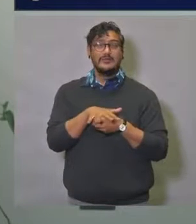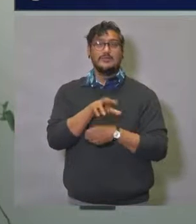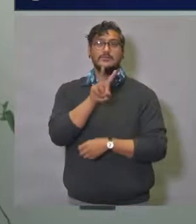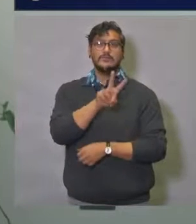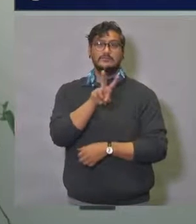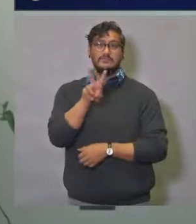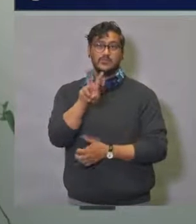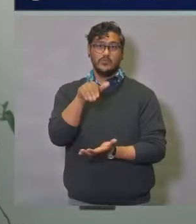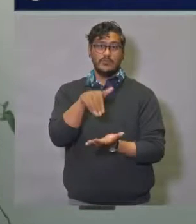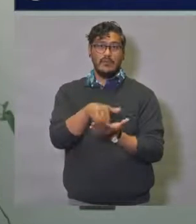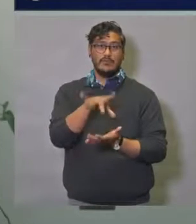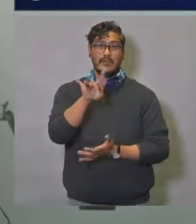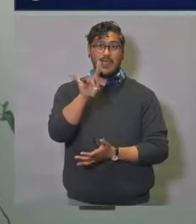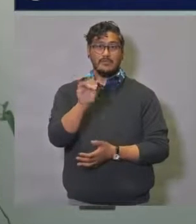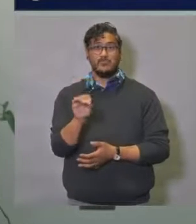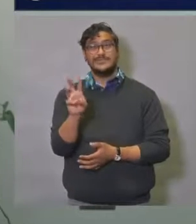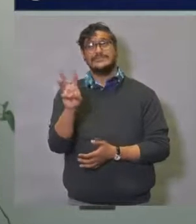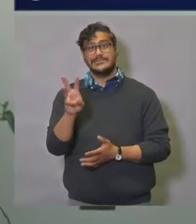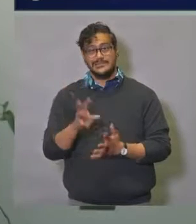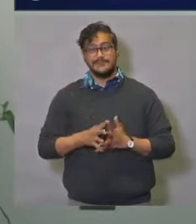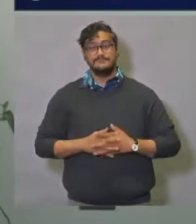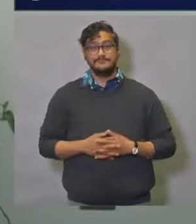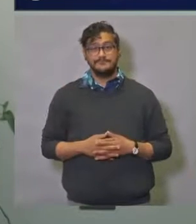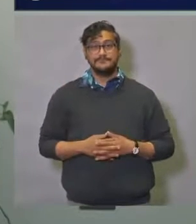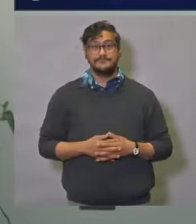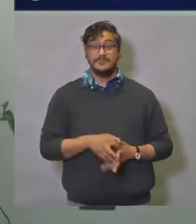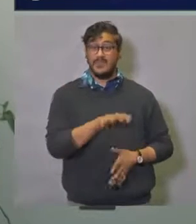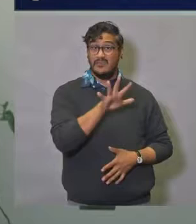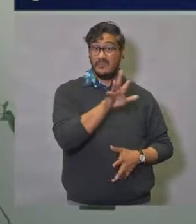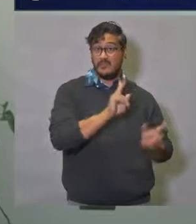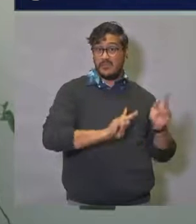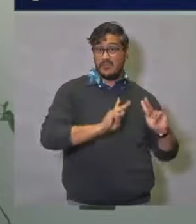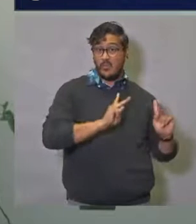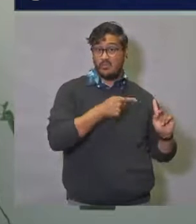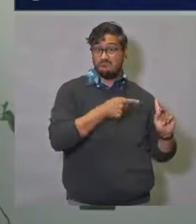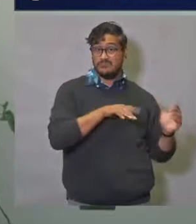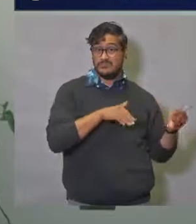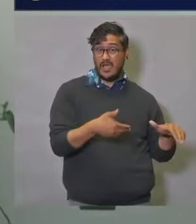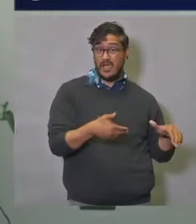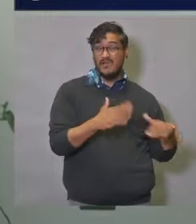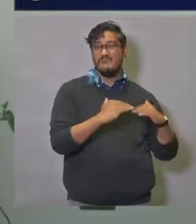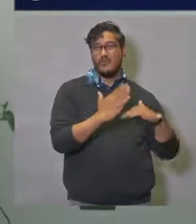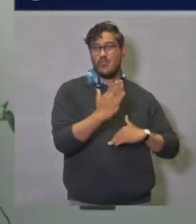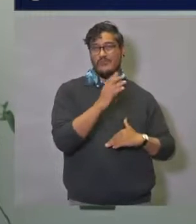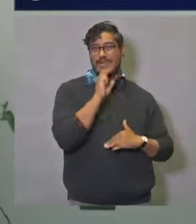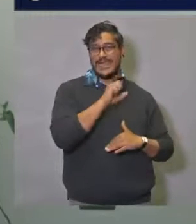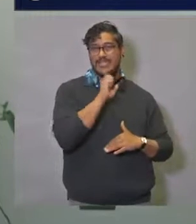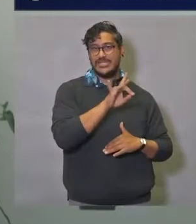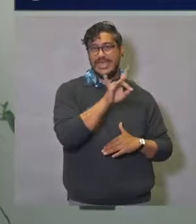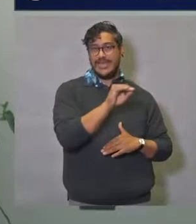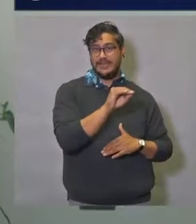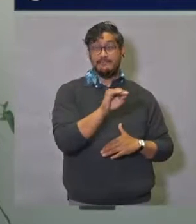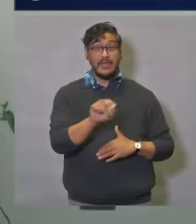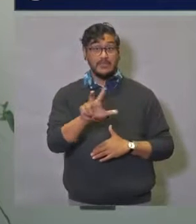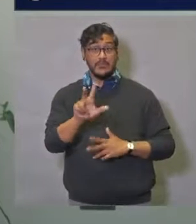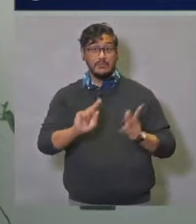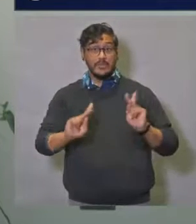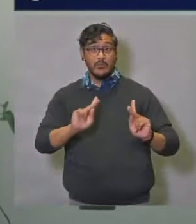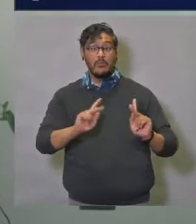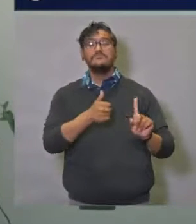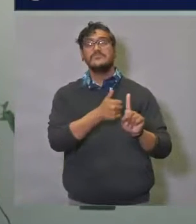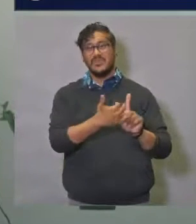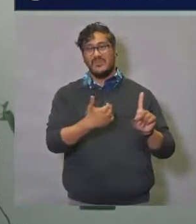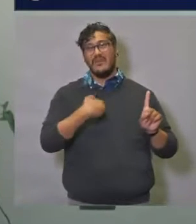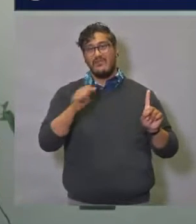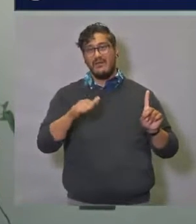COUNTY TO 22,806.